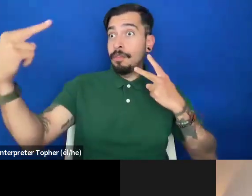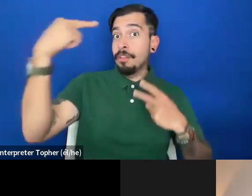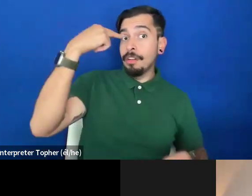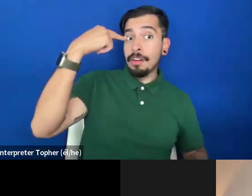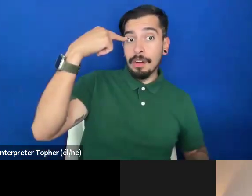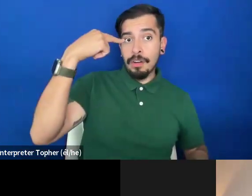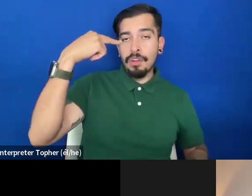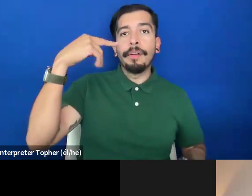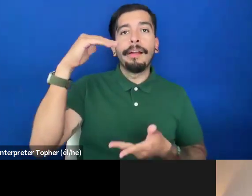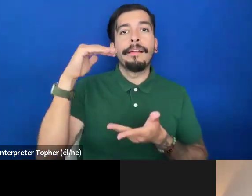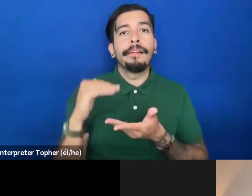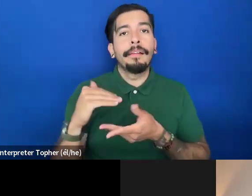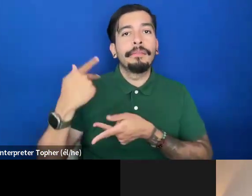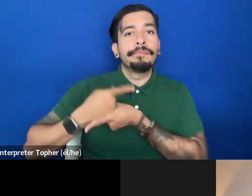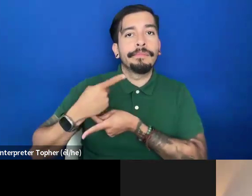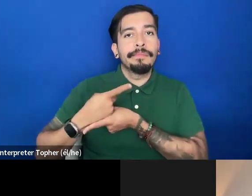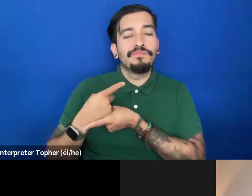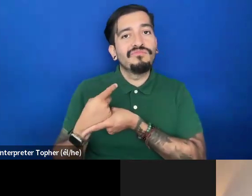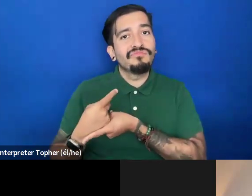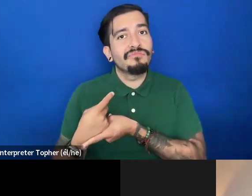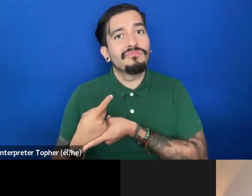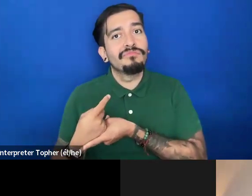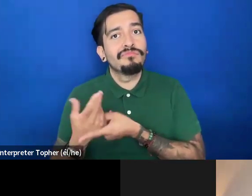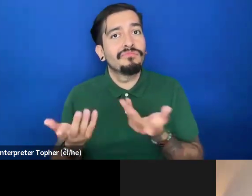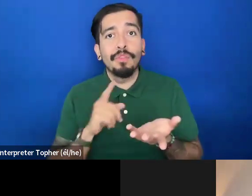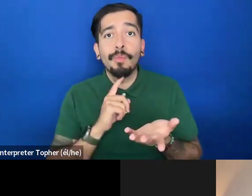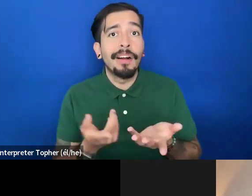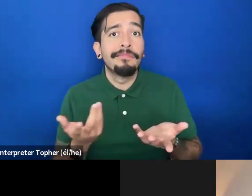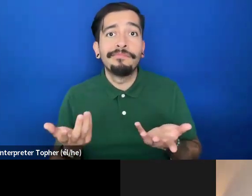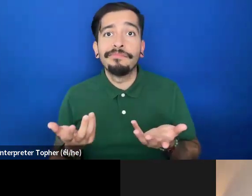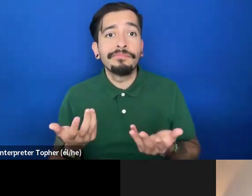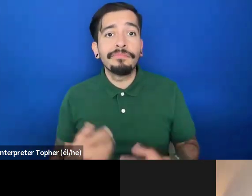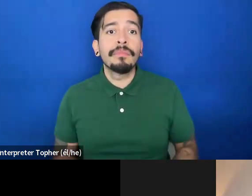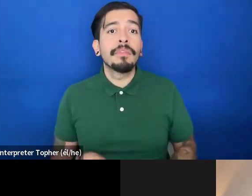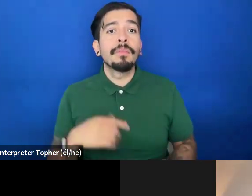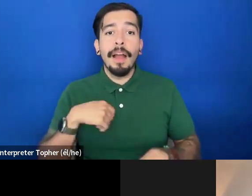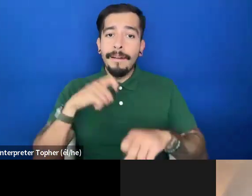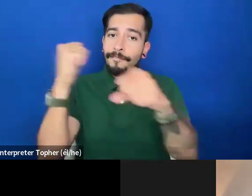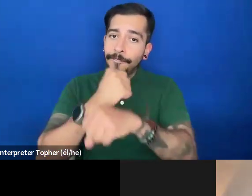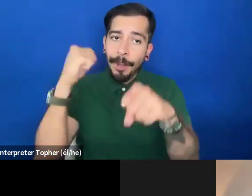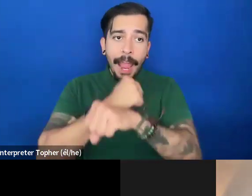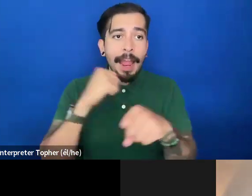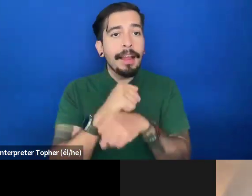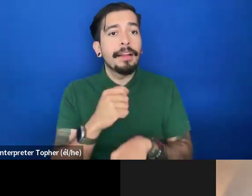So we talk about those intersections and overlapping, uh, with each other. And also, um, something about